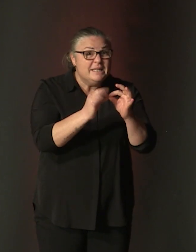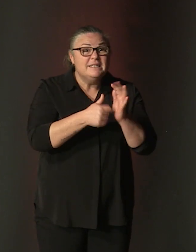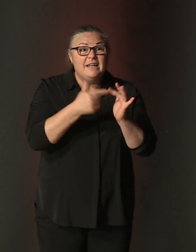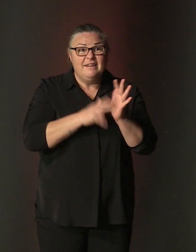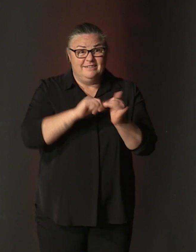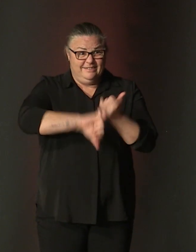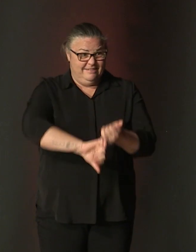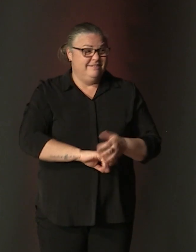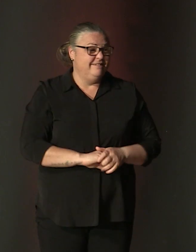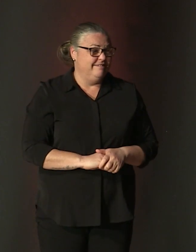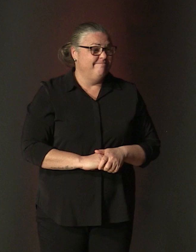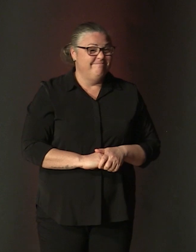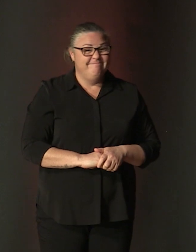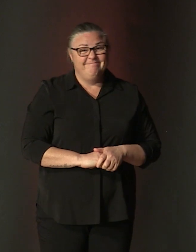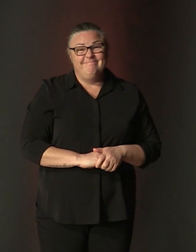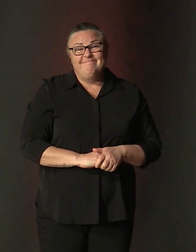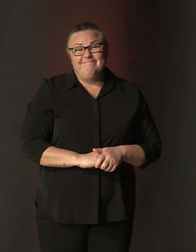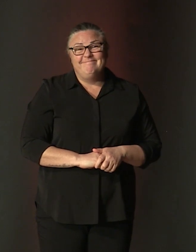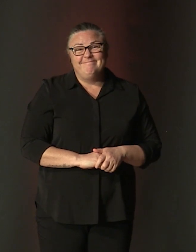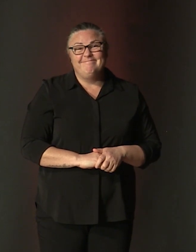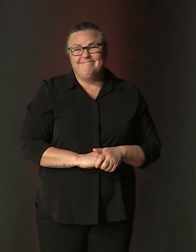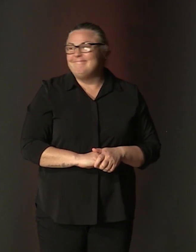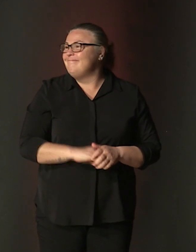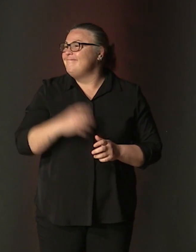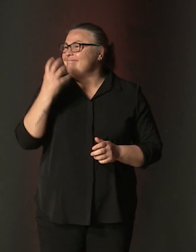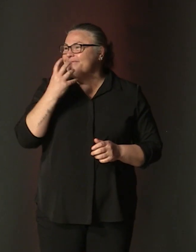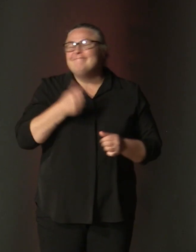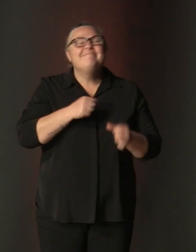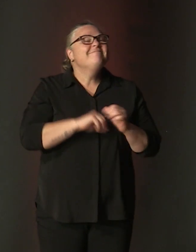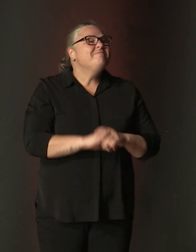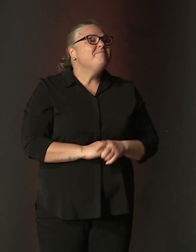At the center of the problem is what we do with all this plastic.